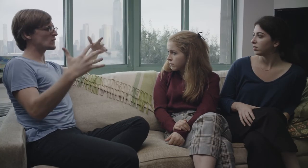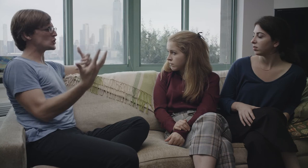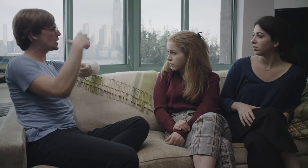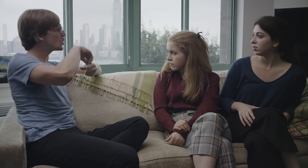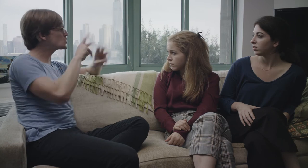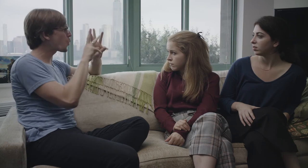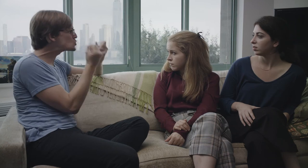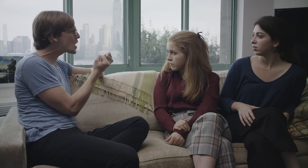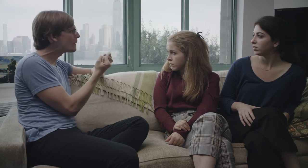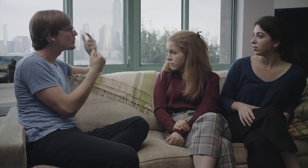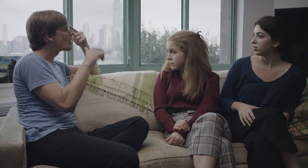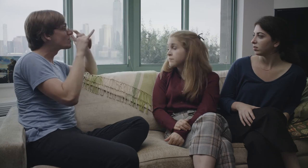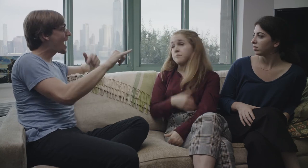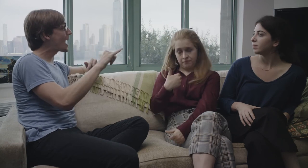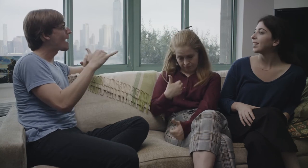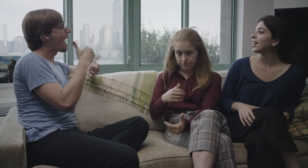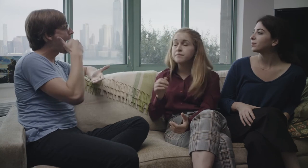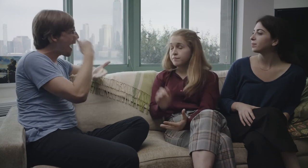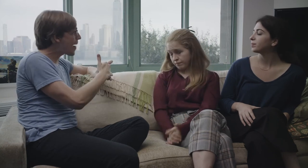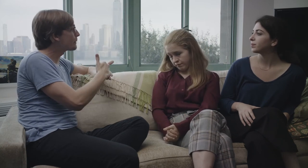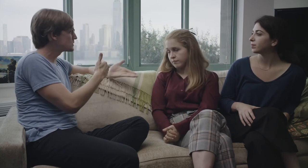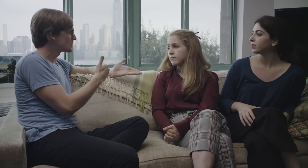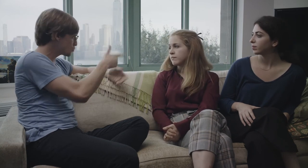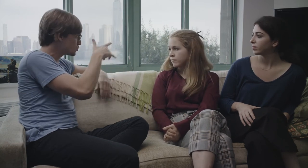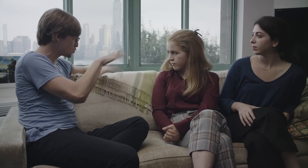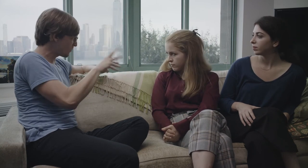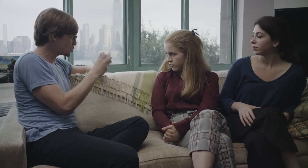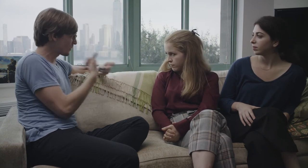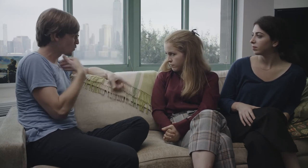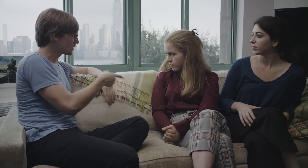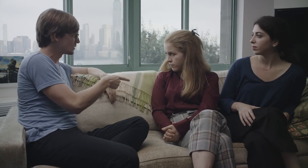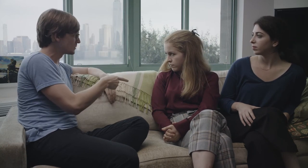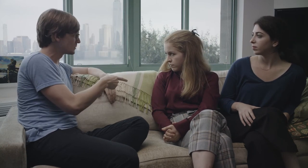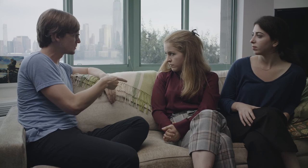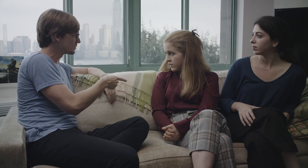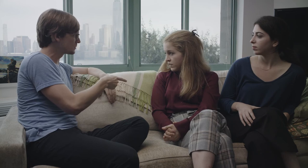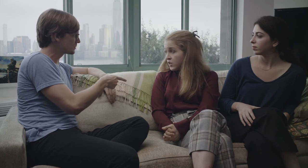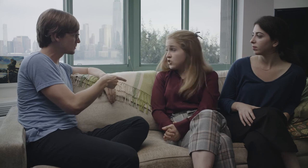I know, the CSA doing these diversity workshops and events. Those have helped a lot, have you done one of those?